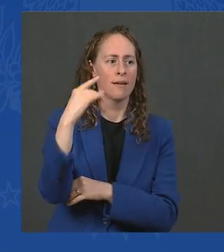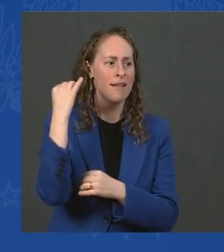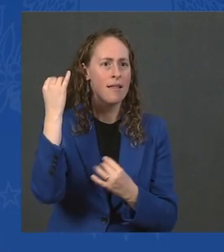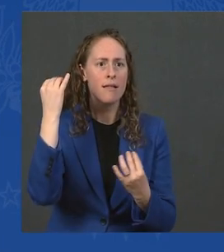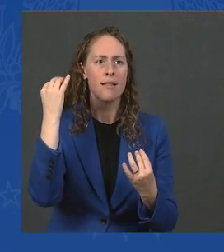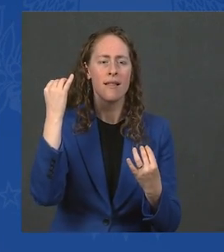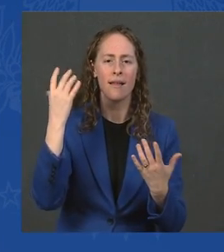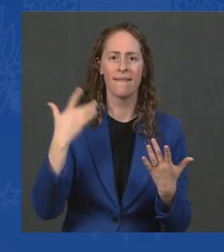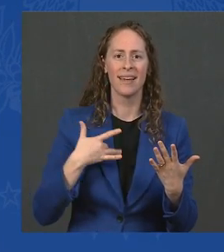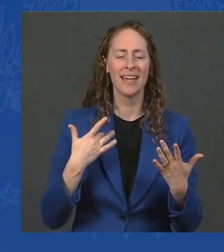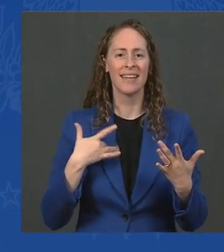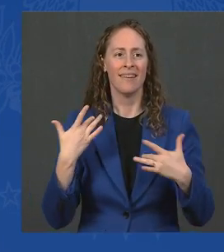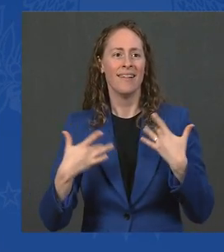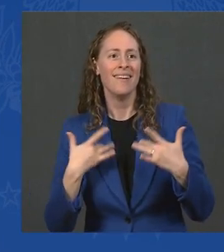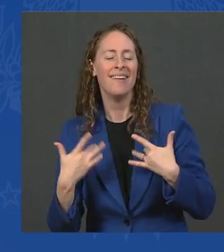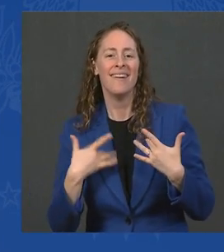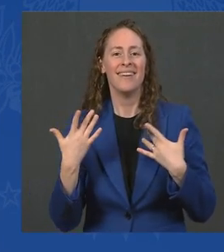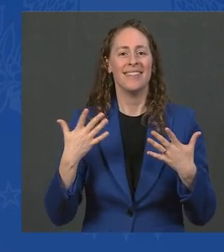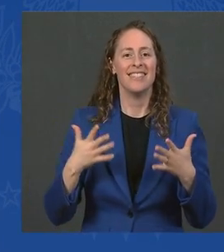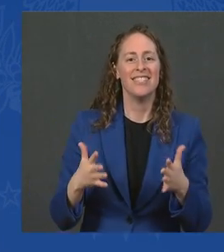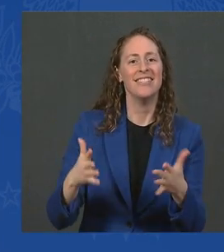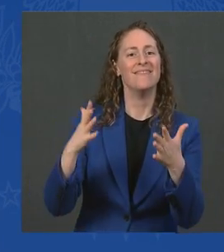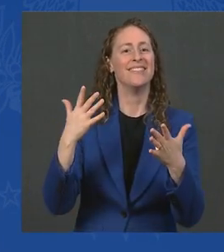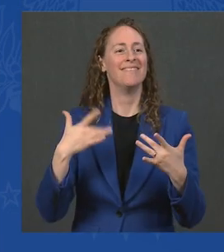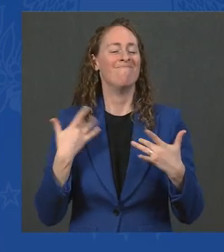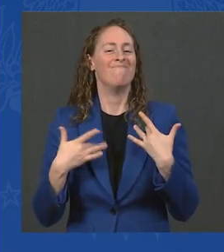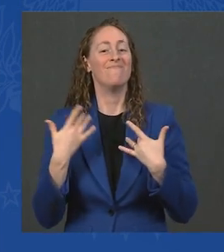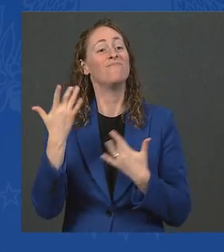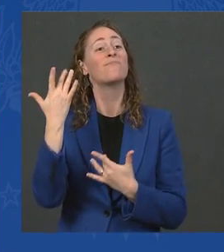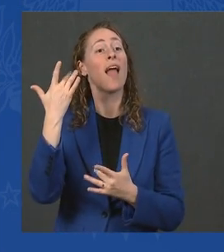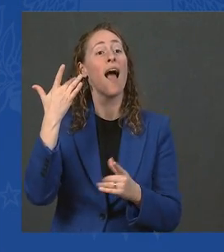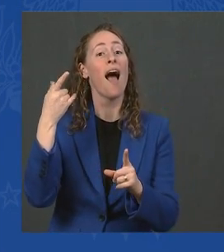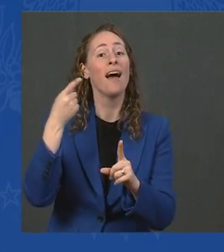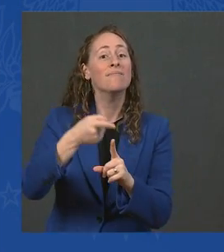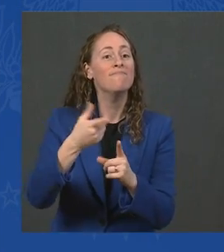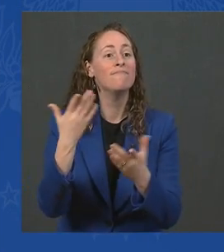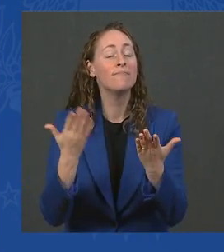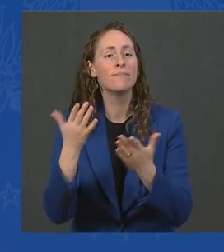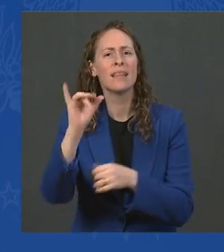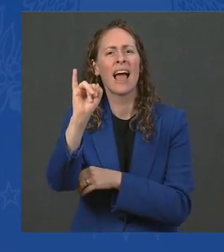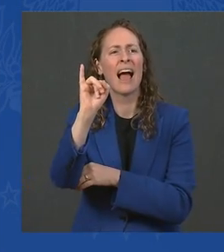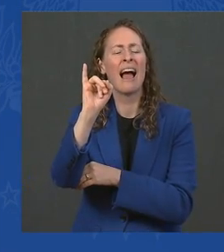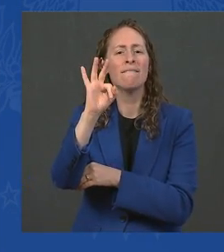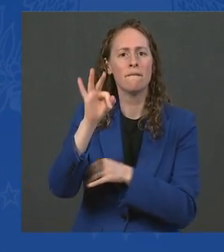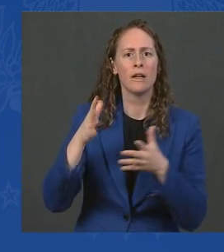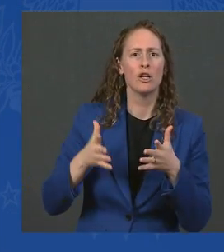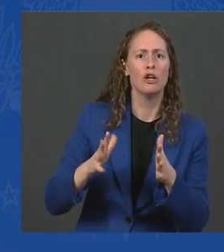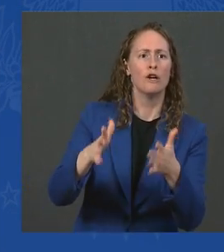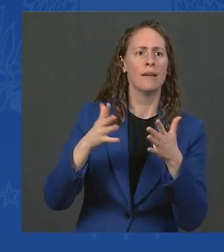because you know that a quarantine could send your kids home and up end your life once again.